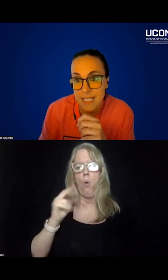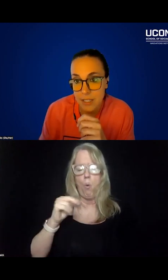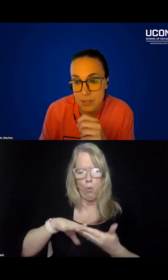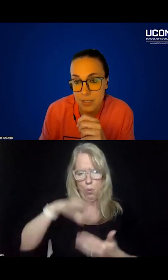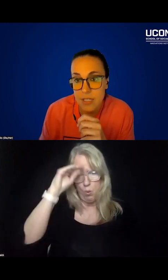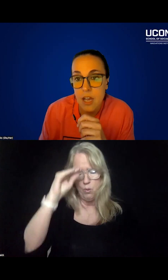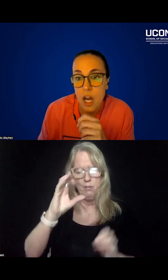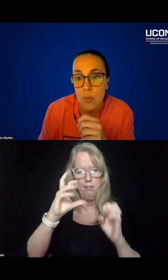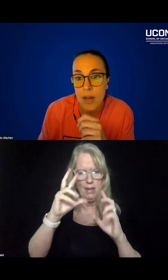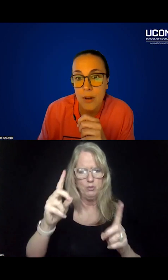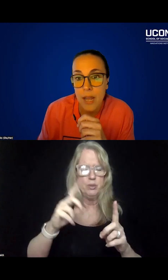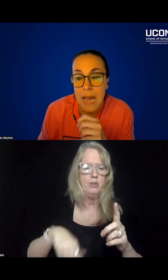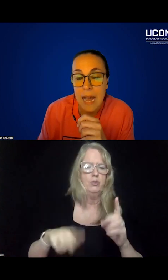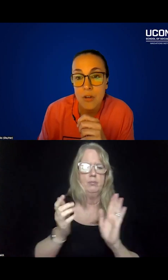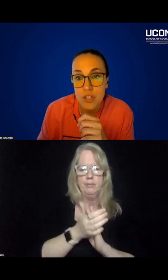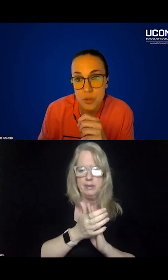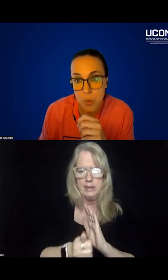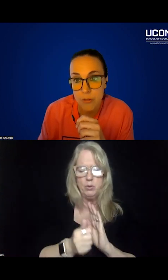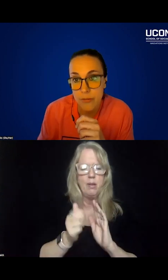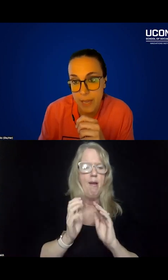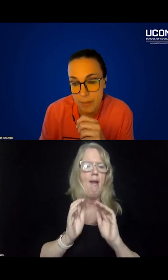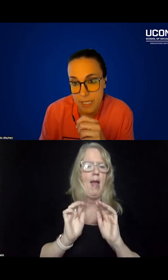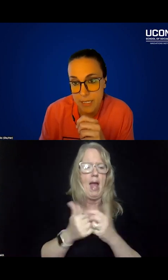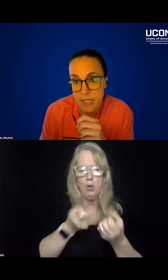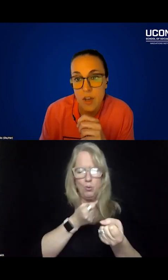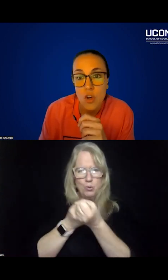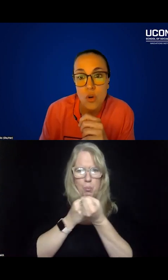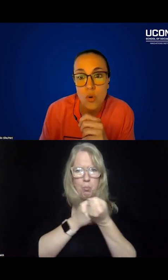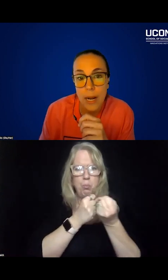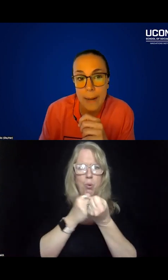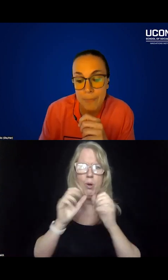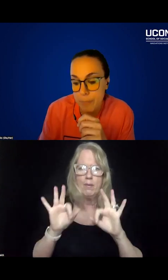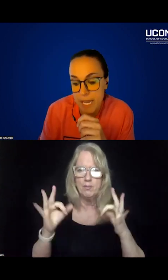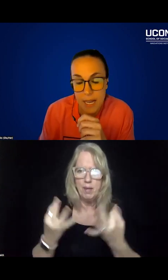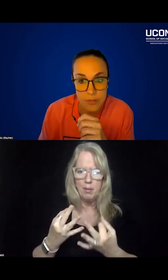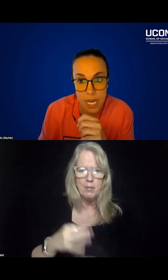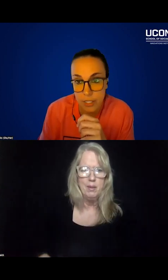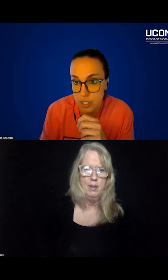SKILLS AROUND HOW TO SUPPORT FAMILIES WHO MAY HAVE CHALLENGES